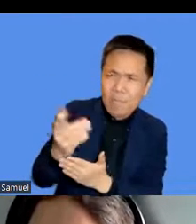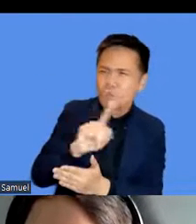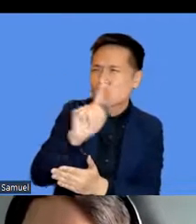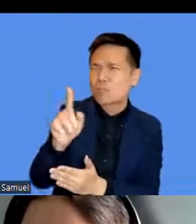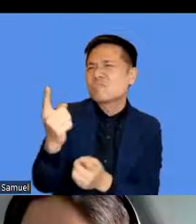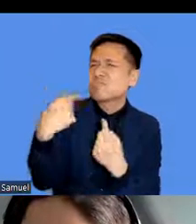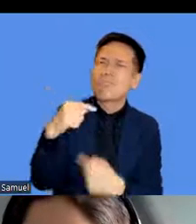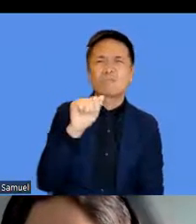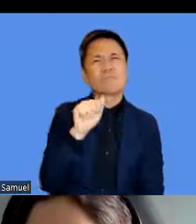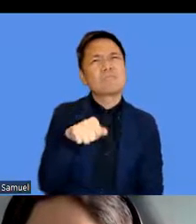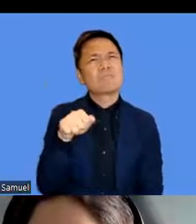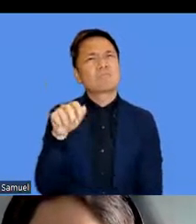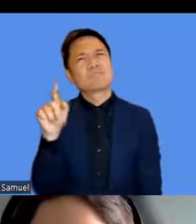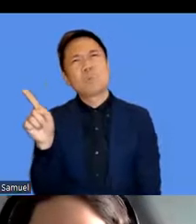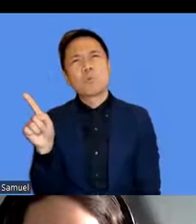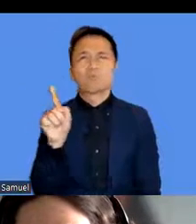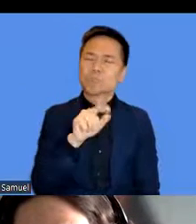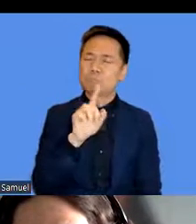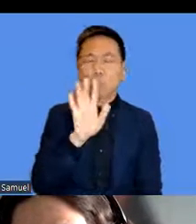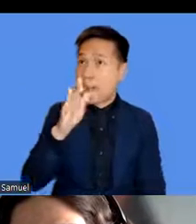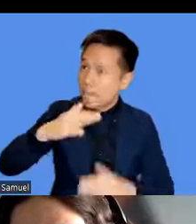needs in terms of data also.